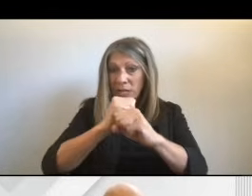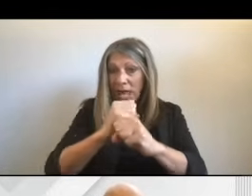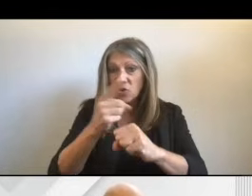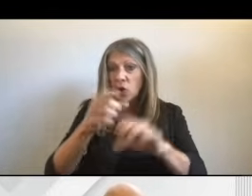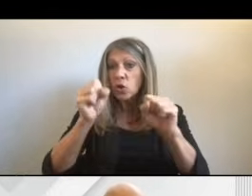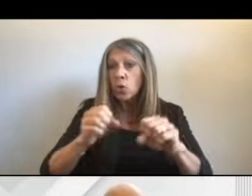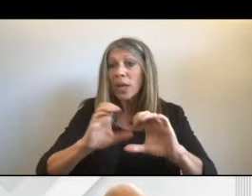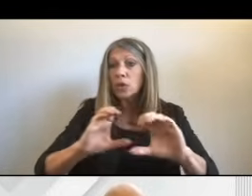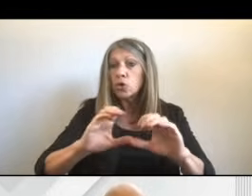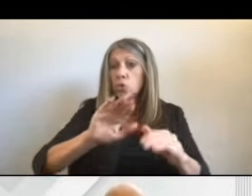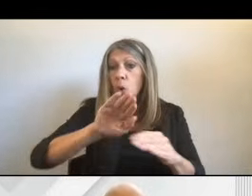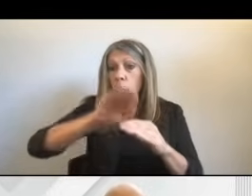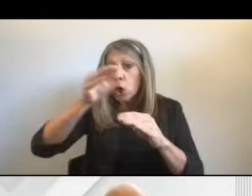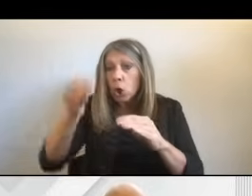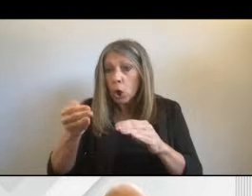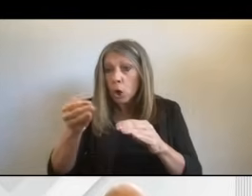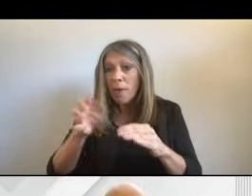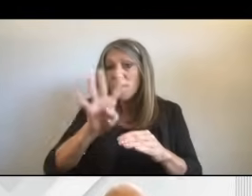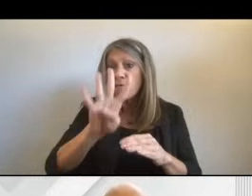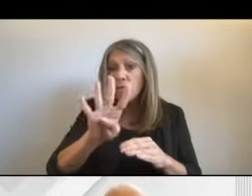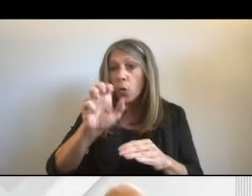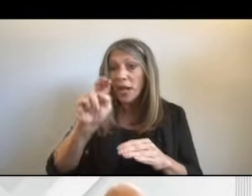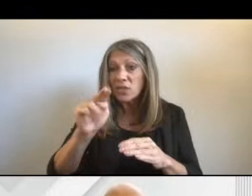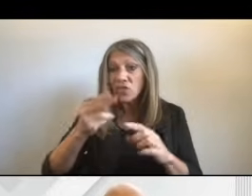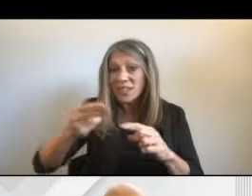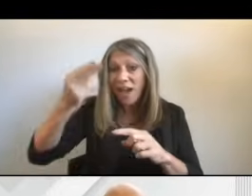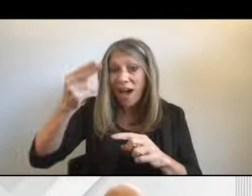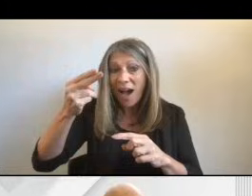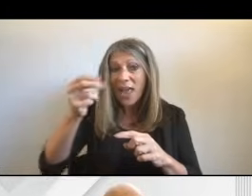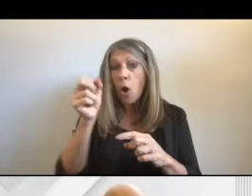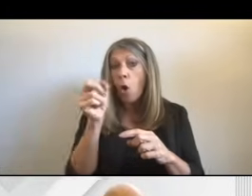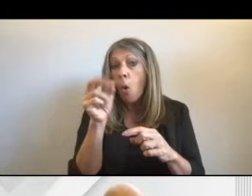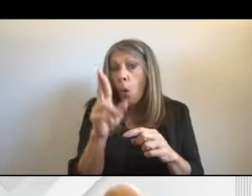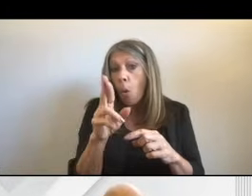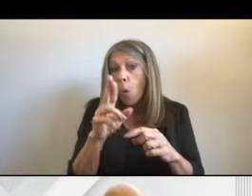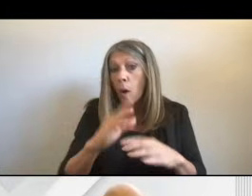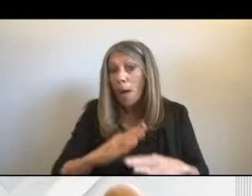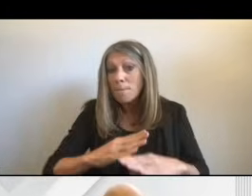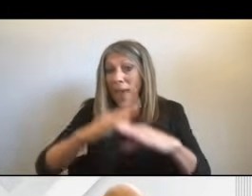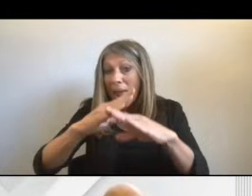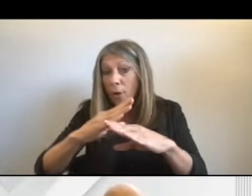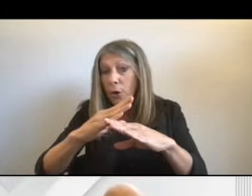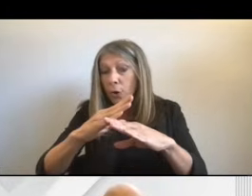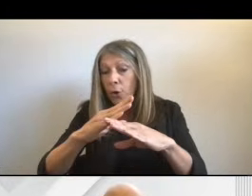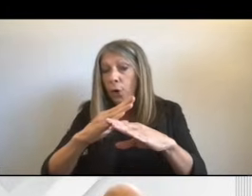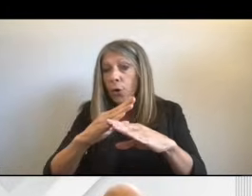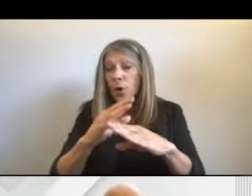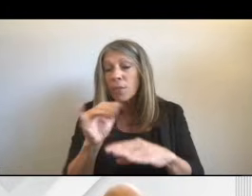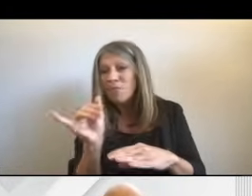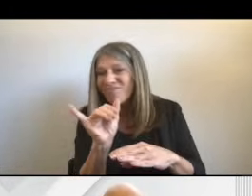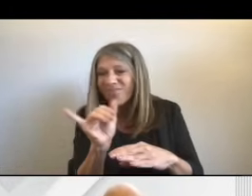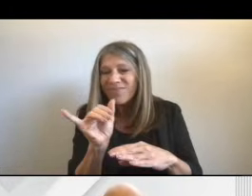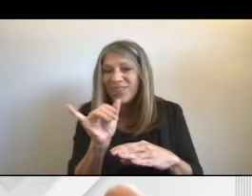that's 4 inches high or a barrier like maybe a lower rail on